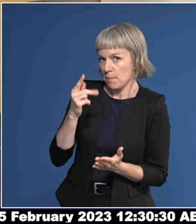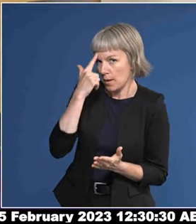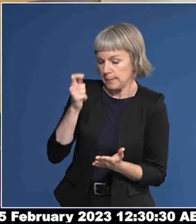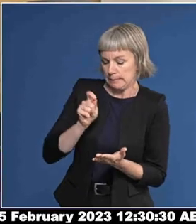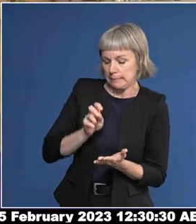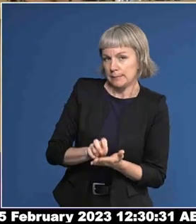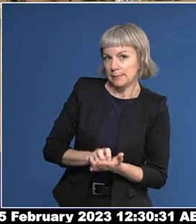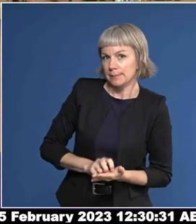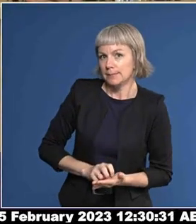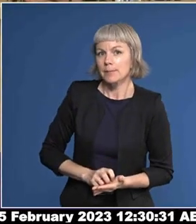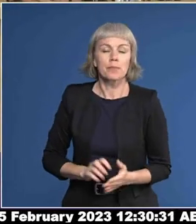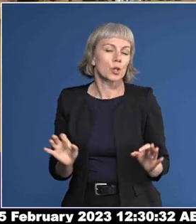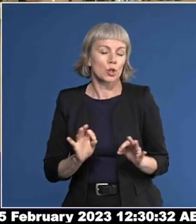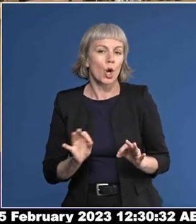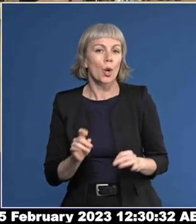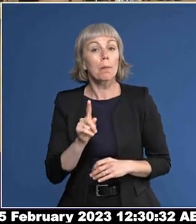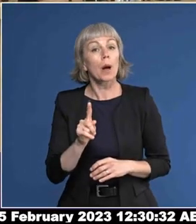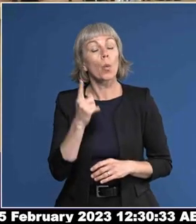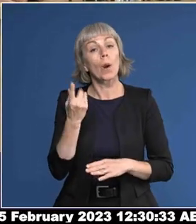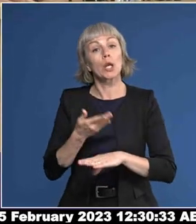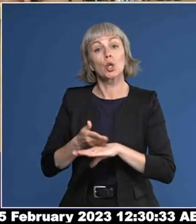No, we haven't. But, in fact, one of the new directors who is starting in three months is